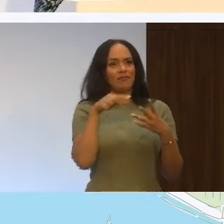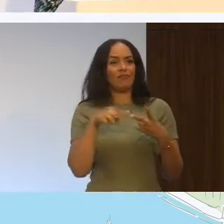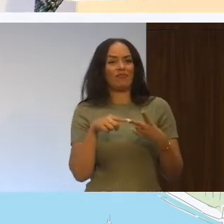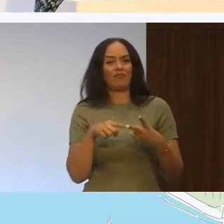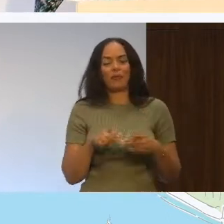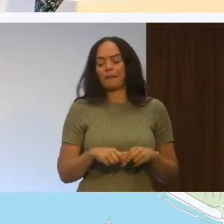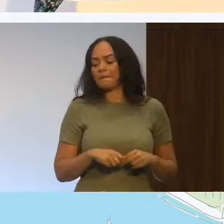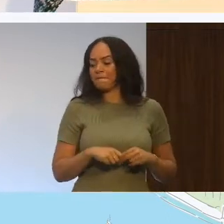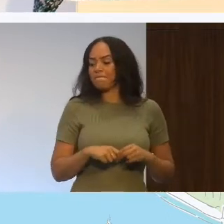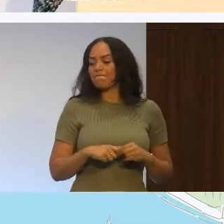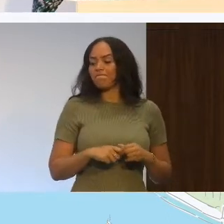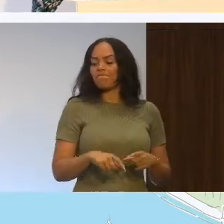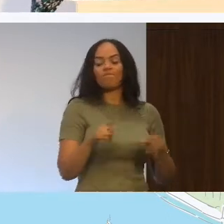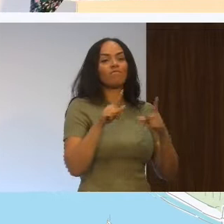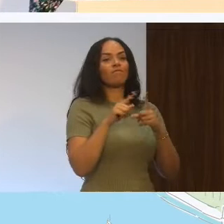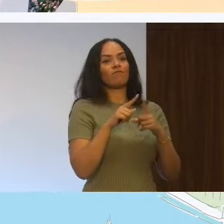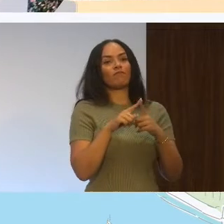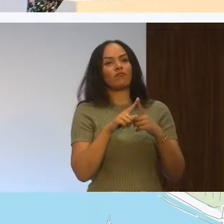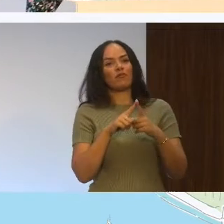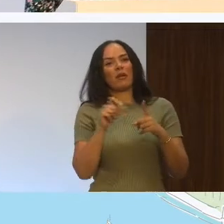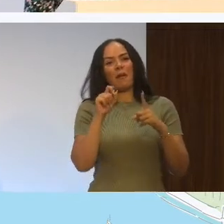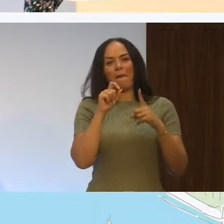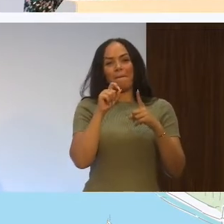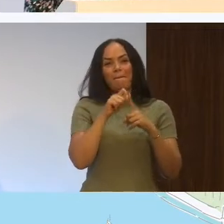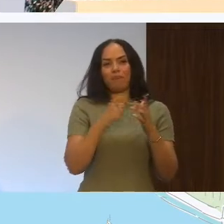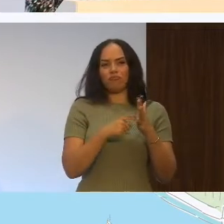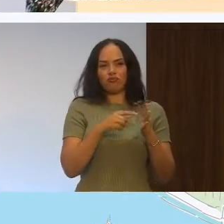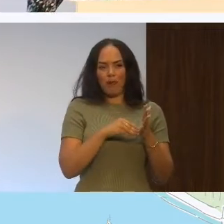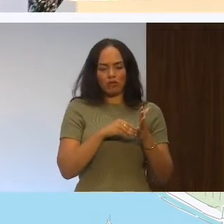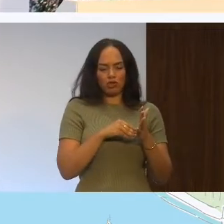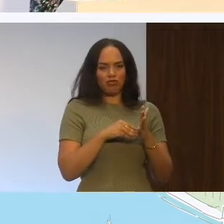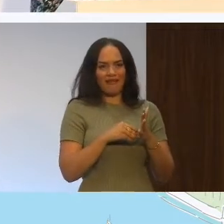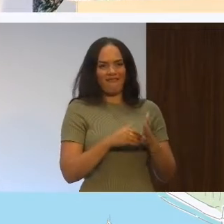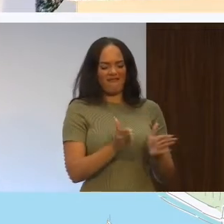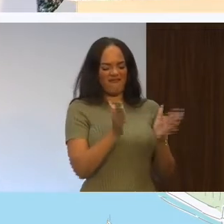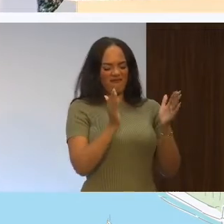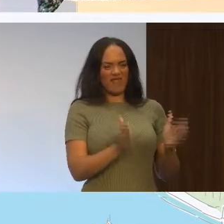So the premonitory phase or the prodrome to start. So how common is it?